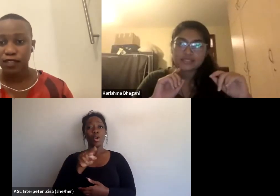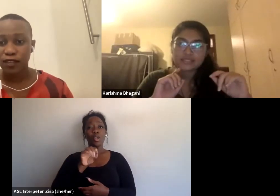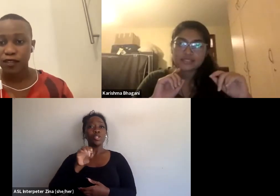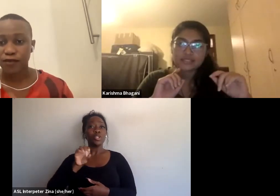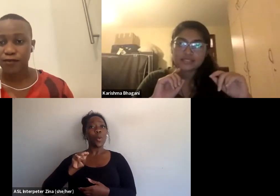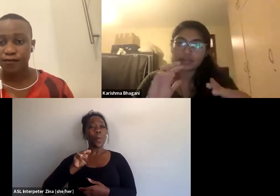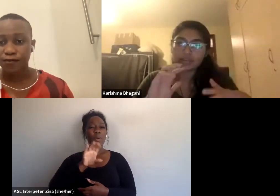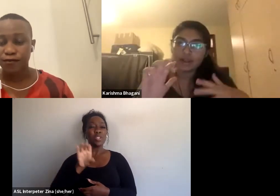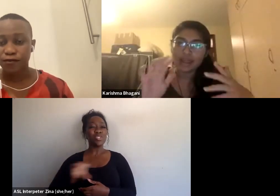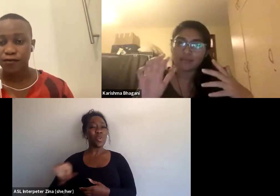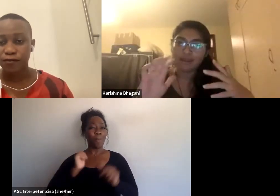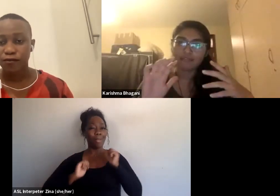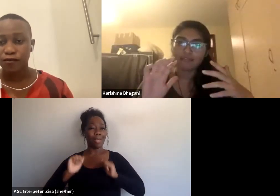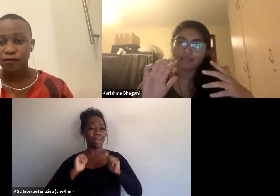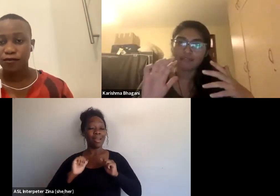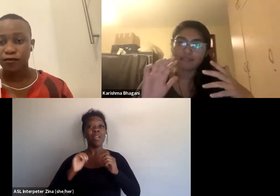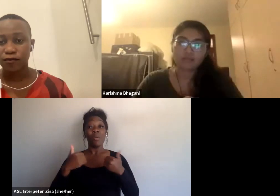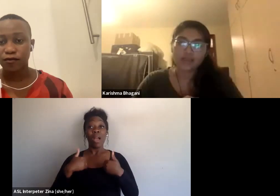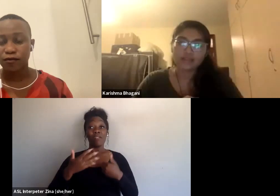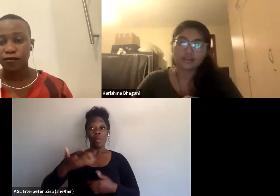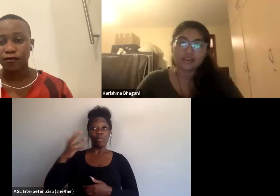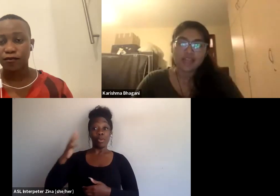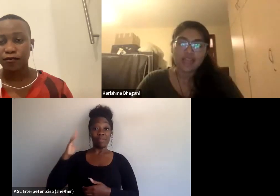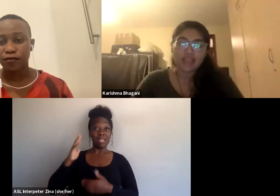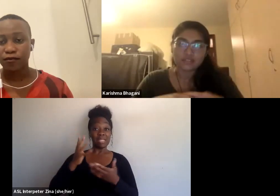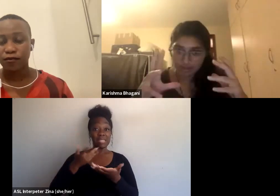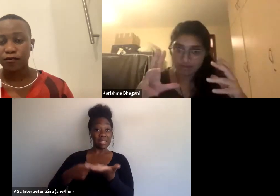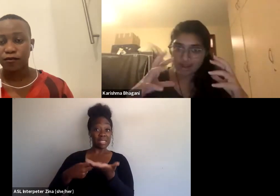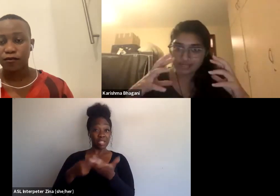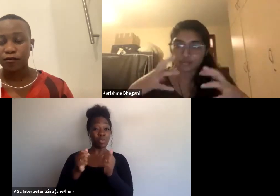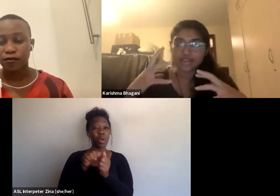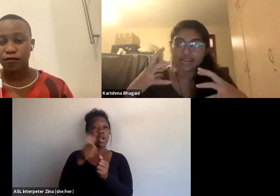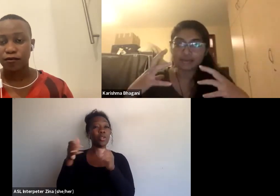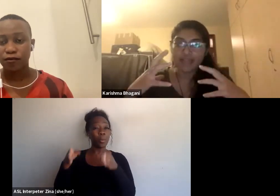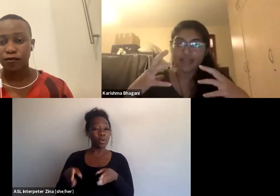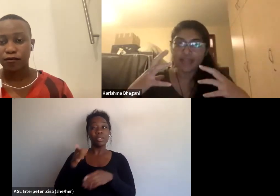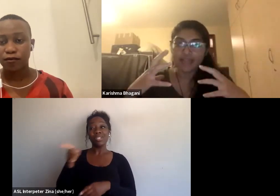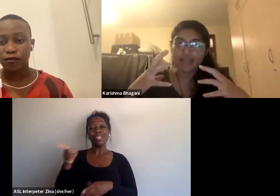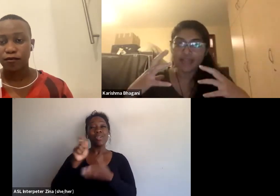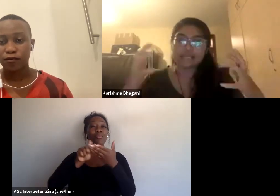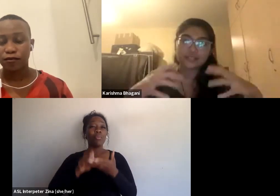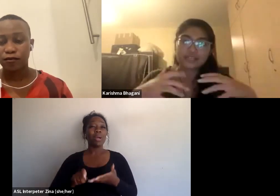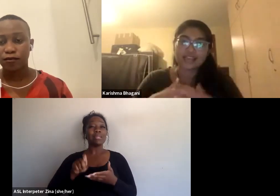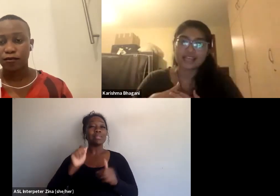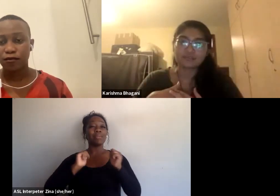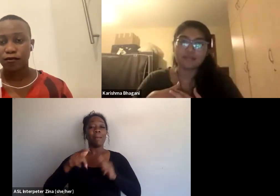in a previous season Azimy Deborah and I were having a conversation a while ago and she is a play writer and she was telling me how most of the plays that she's written